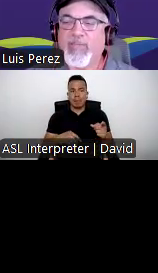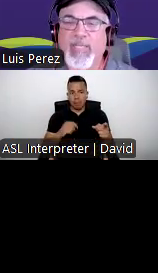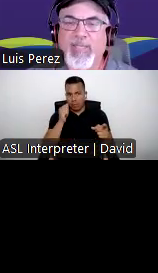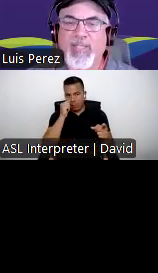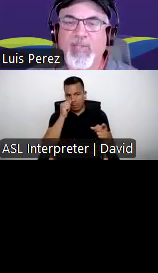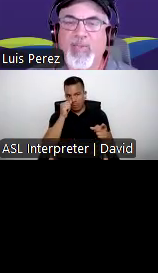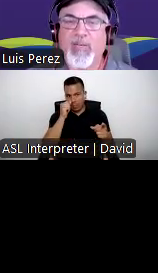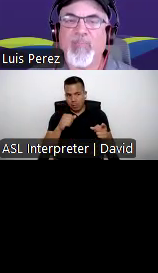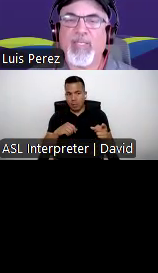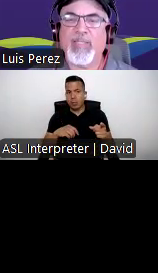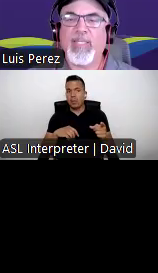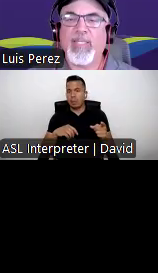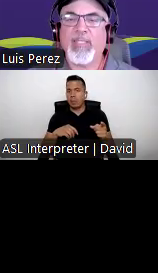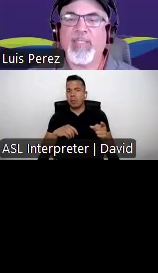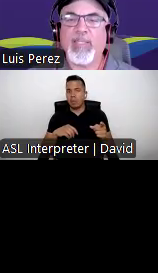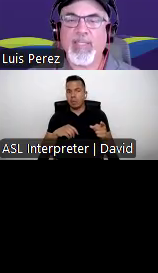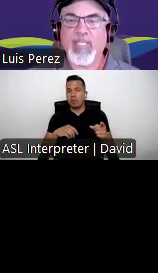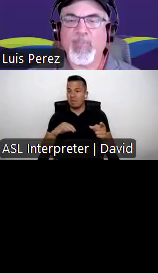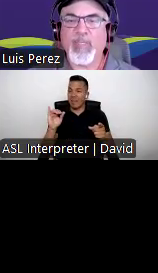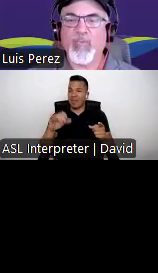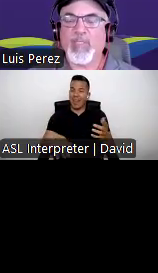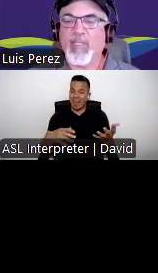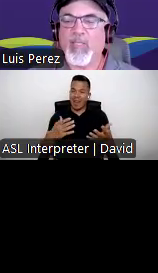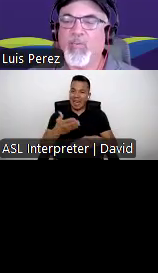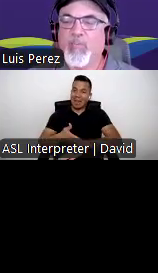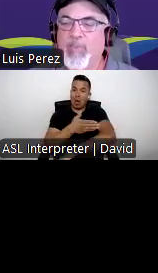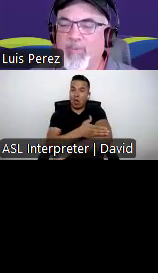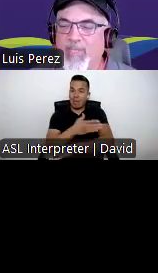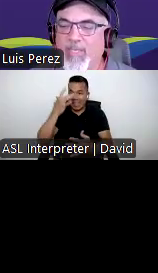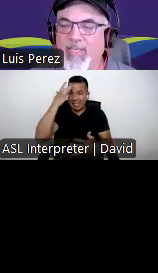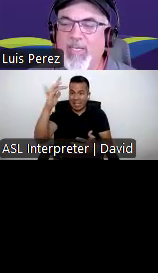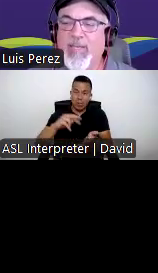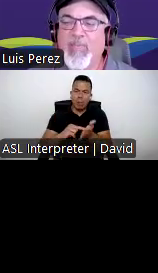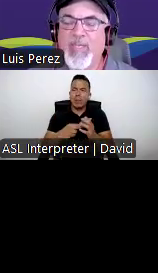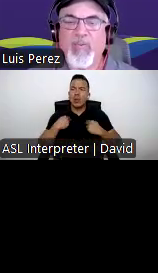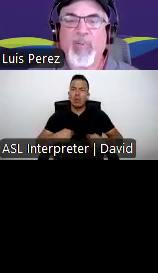intelligence or that augmented intelligence is keeping humans in the loop. And you've